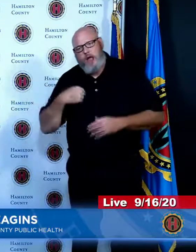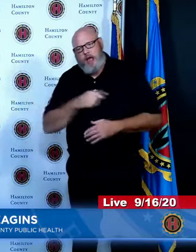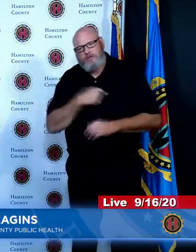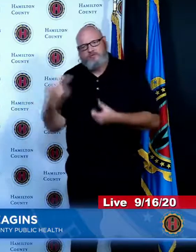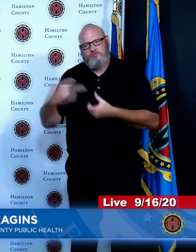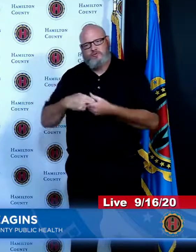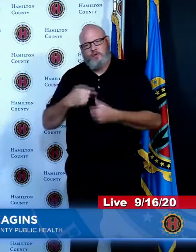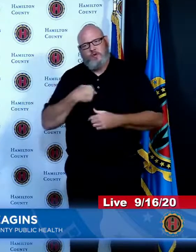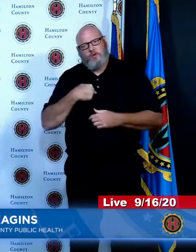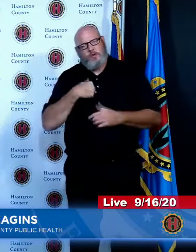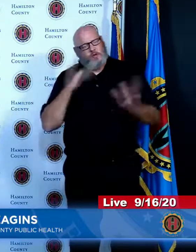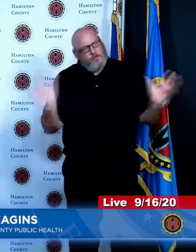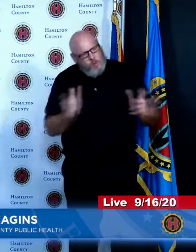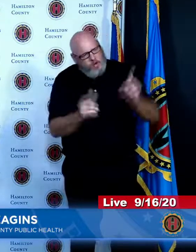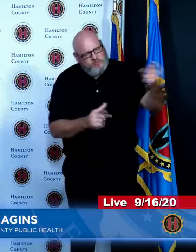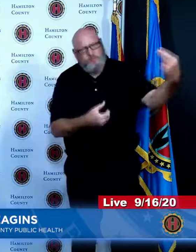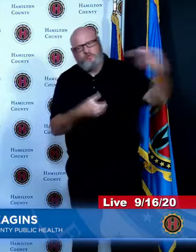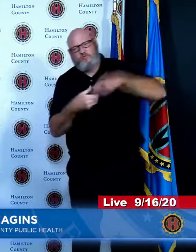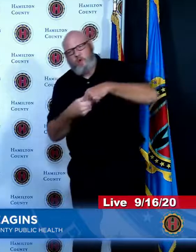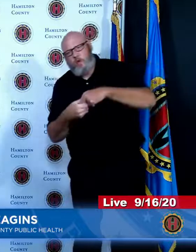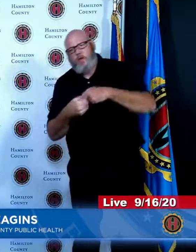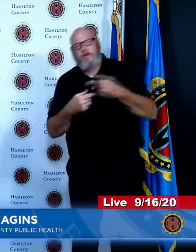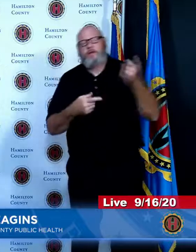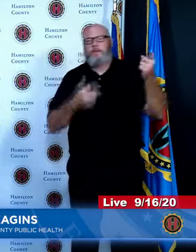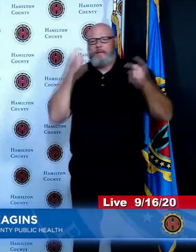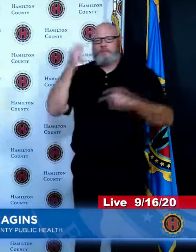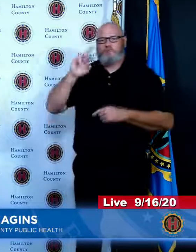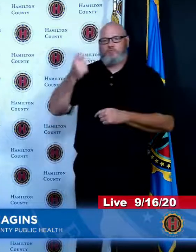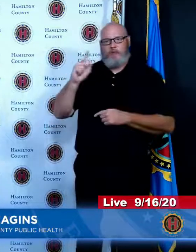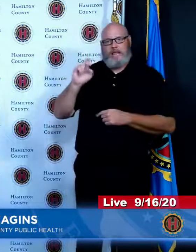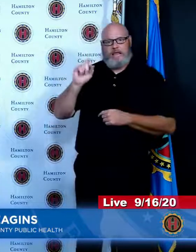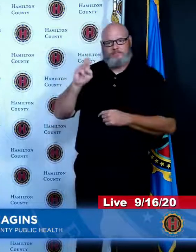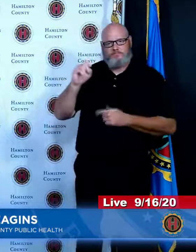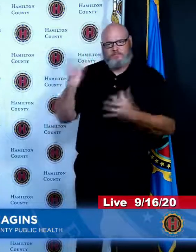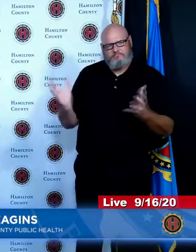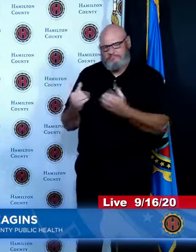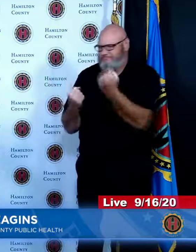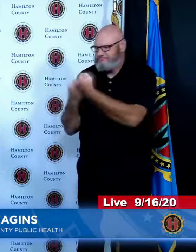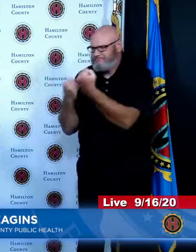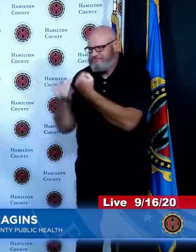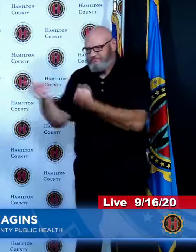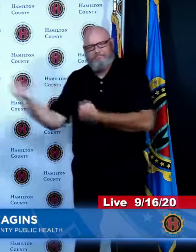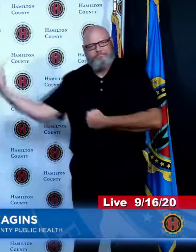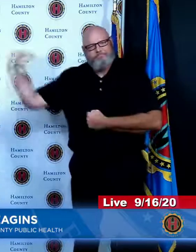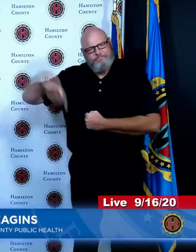great infectious disease collaborative here locally every Thursday all the infectious disease infection